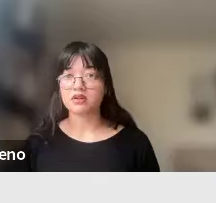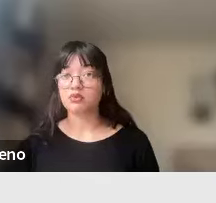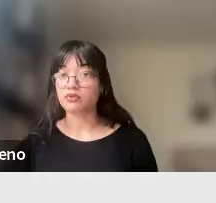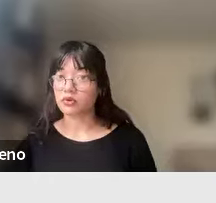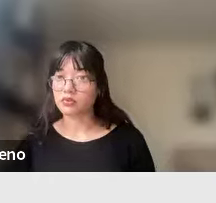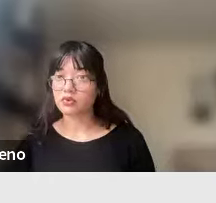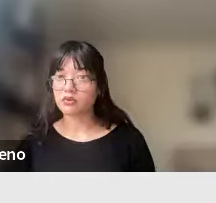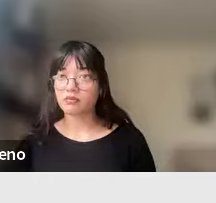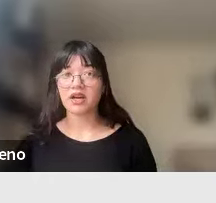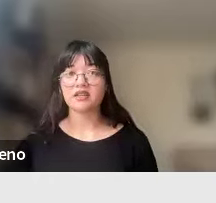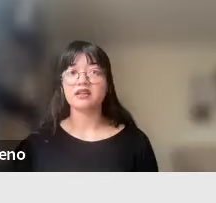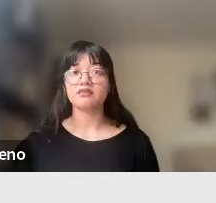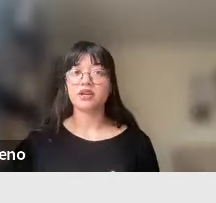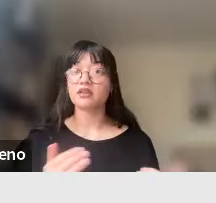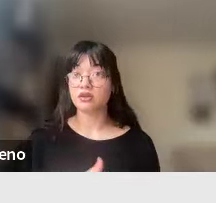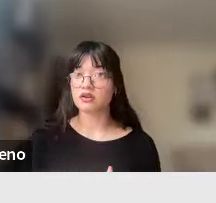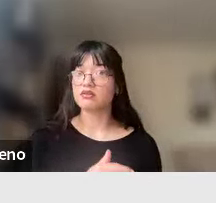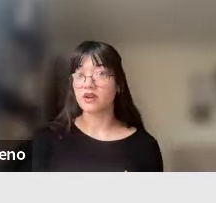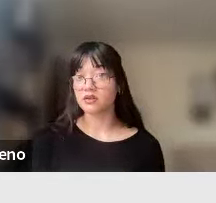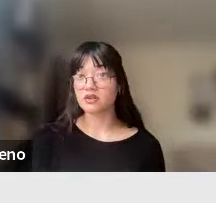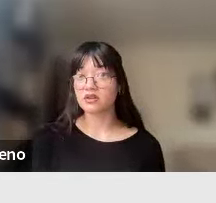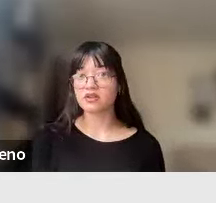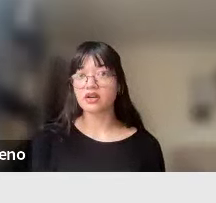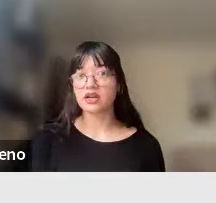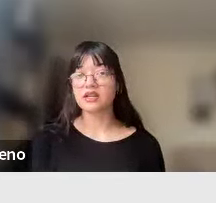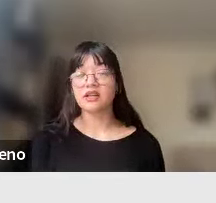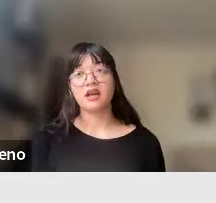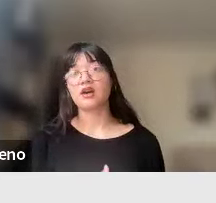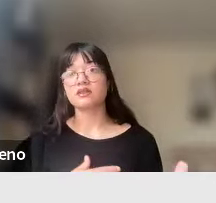college more affordable, by the end of my third and final year of under grad,